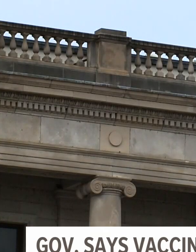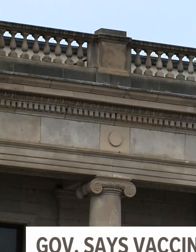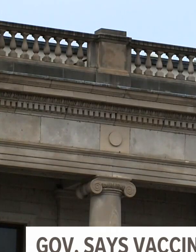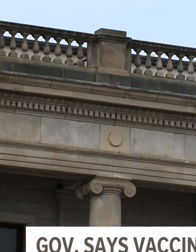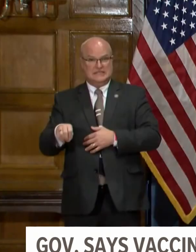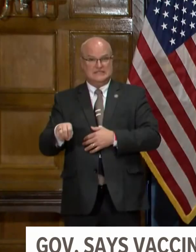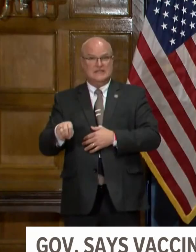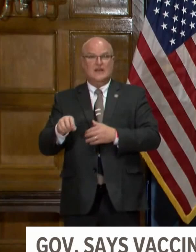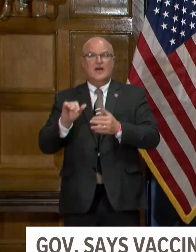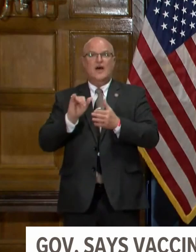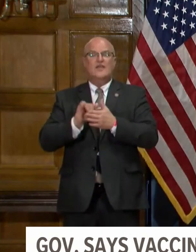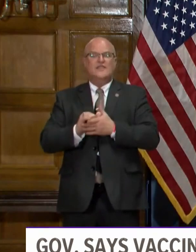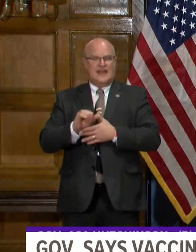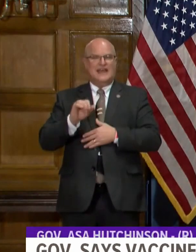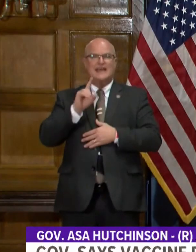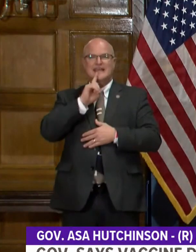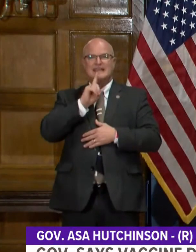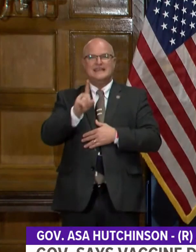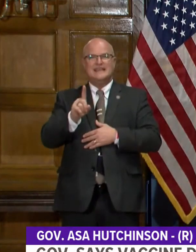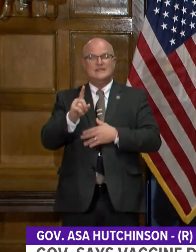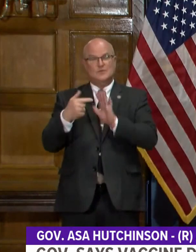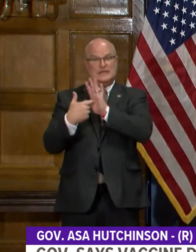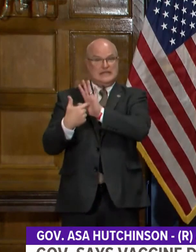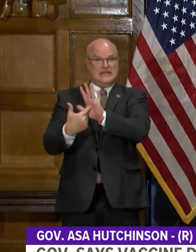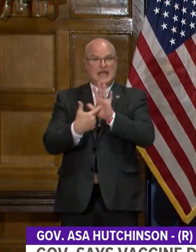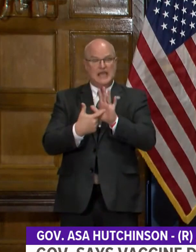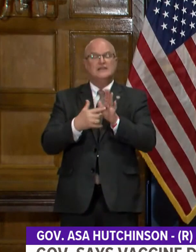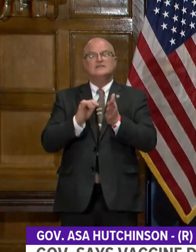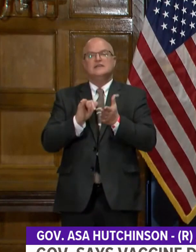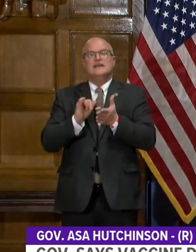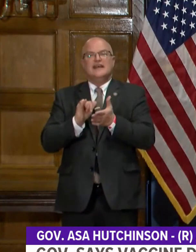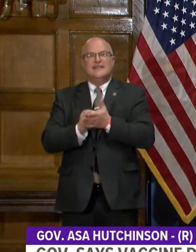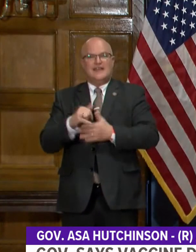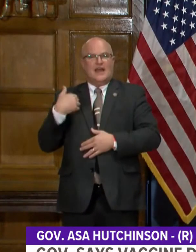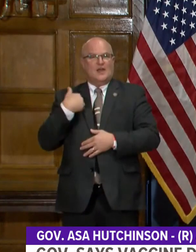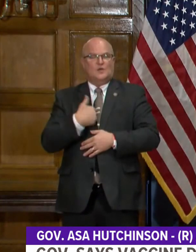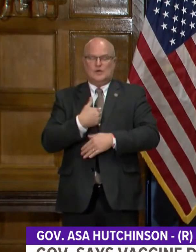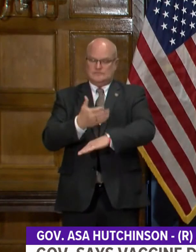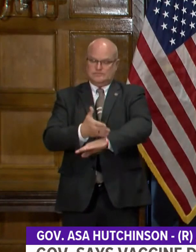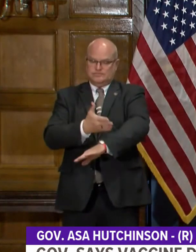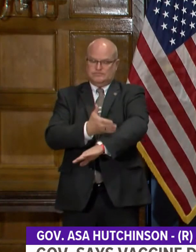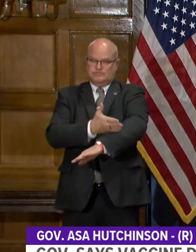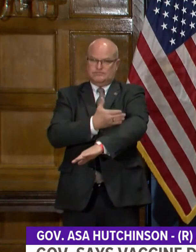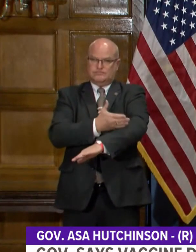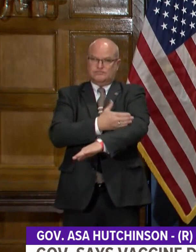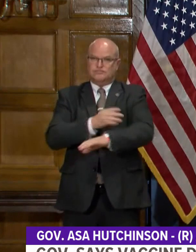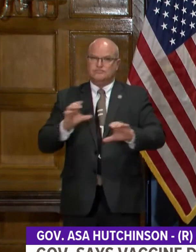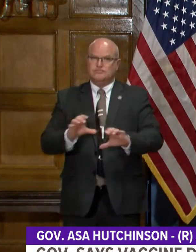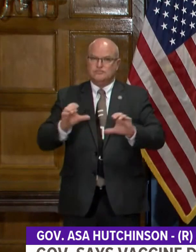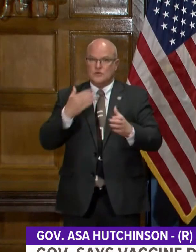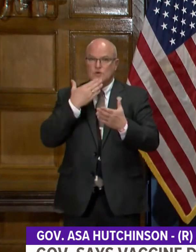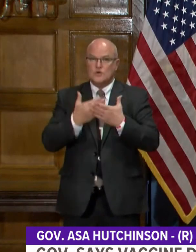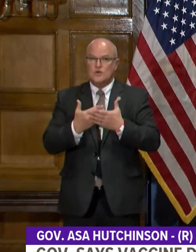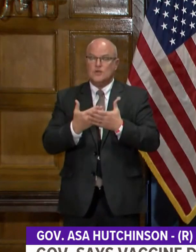,ARKANSAS IS RANKED 10TH ,ARKANSAS IS RANKED 10TH IN ,ARKANSAS IS RANKED 10TH IN PERCENT ,ARKANSAS IS RANKED 10TH IN PERCENT OF ,ARKANSAS IS RANKED 10TH IN PERCENT OF POPULATION IN PERCENT OF POPULATION IN PERCENT OF POPULATION VACCINATED IN PERCENT OF POPULATION VACCINATED AT IN PERCENT OF POPULATION VACCINATED AT SIX IN PERCENT OF POPULATION VACCINATED AT SIX POINT IN PERCENT OF POPULATION VACCINATED AT SIX POINT FIVE VACCINATED AT SIX POINT FIVE VACCINATED AT SIX POINT FIVE PERCENT VACCINATED AT SIX POINT FIVE PERCENT >>. PERCENT >>. PERCENT >>. THAT'S PERCENT >>. THAT'S ONE PERCENT >>. THAT'S ONE INDICATION PERCENT >>. THAT'S ONE INDICATION THAT THAT'S ONE INDICATION THAT